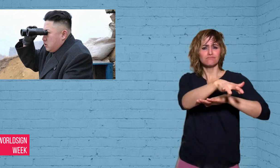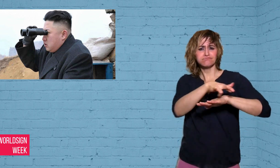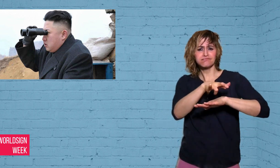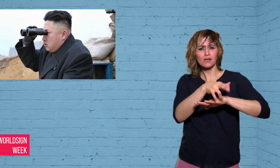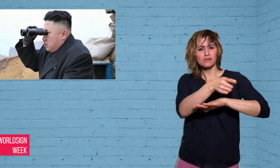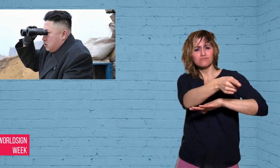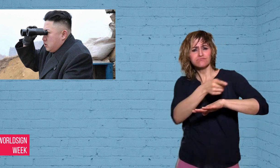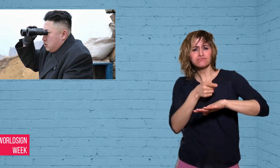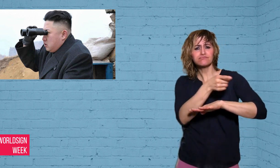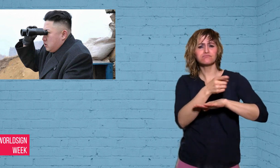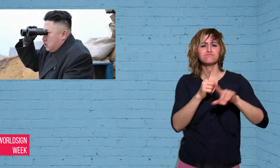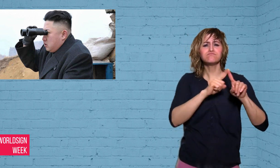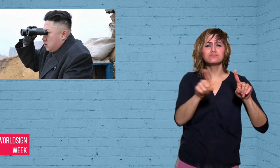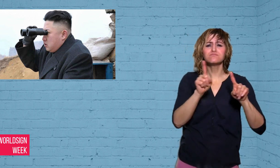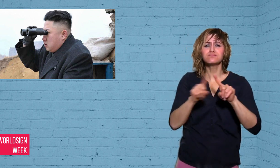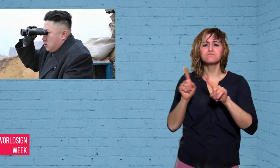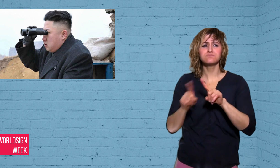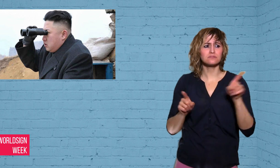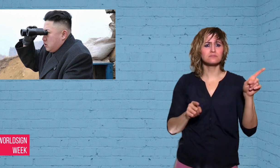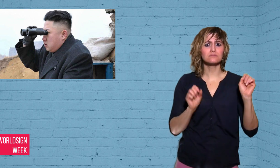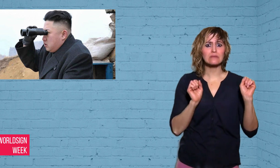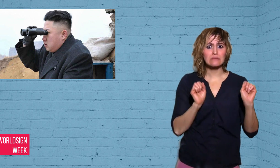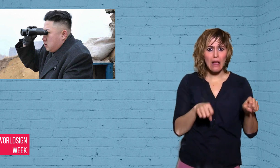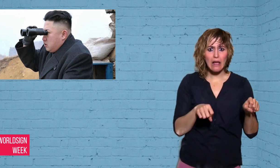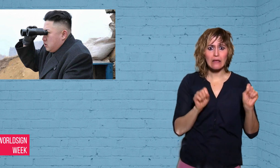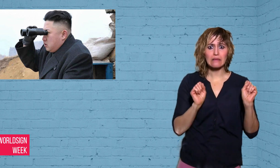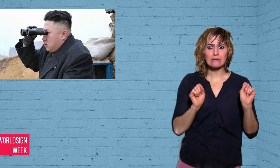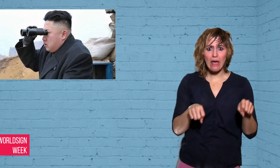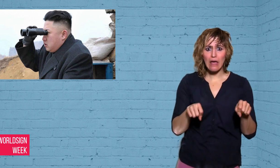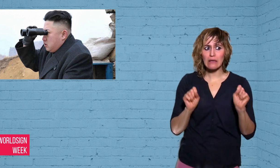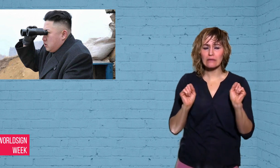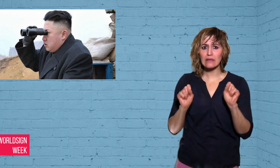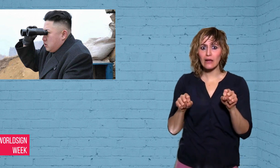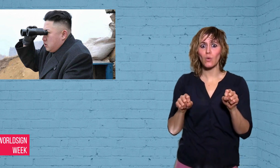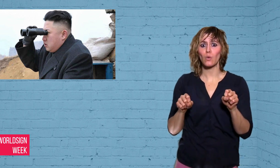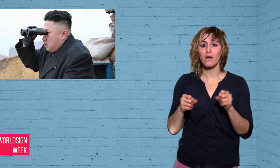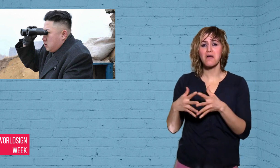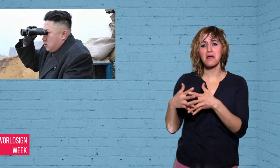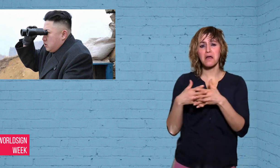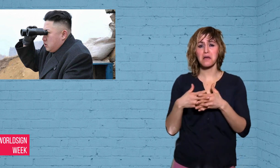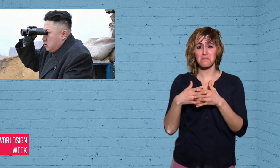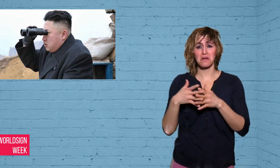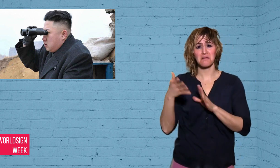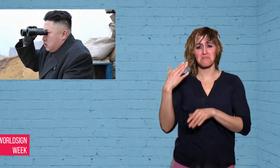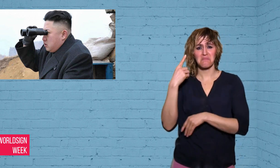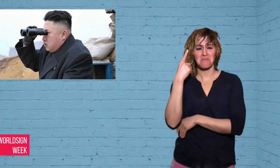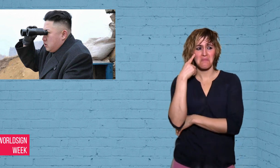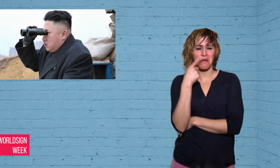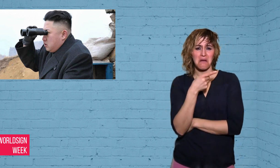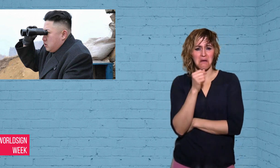exceeded their expectations.